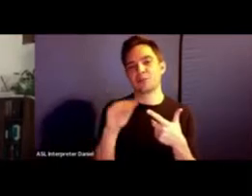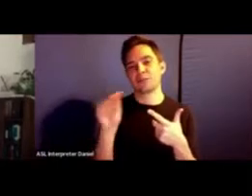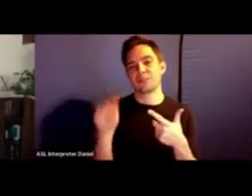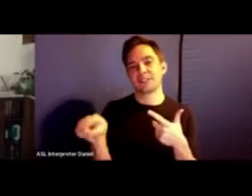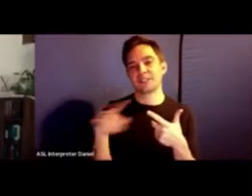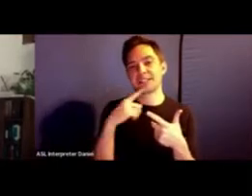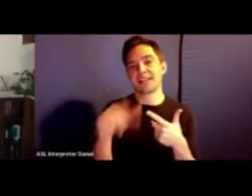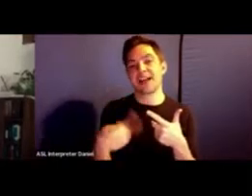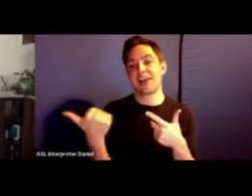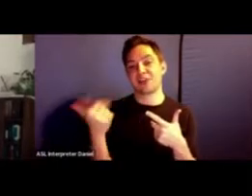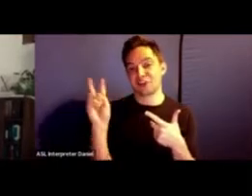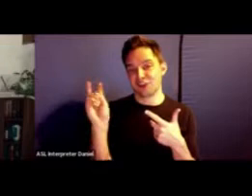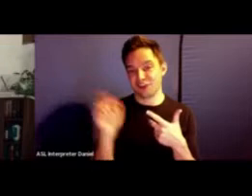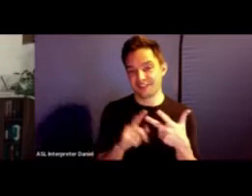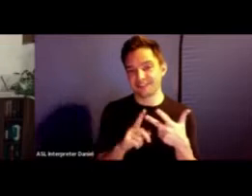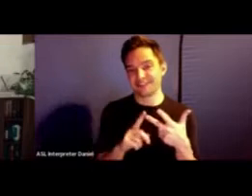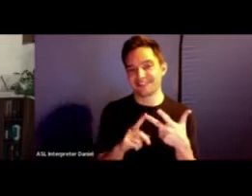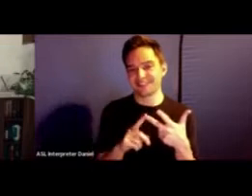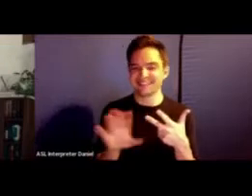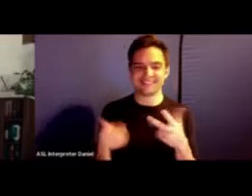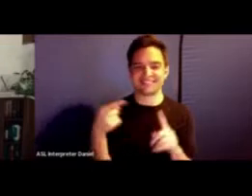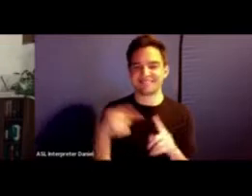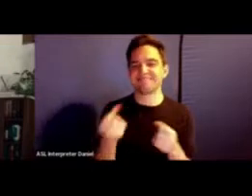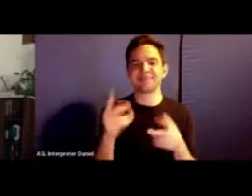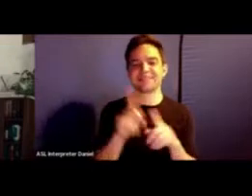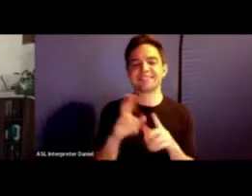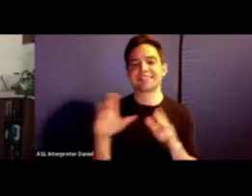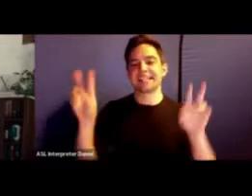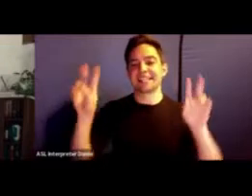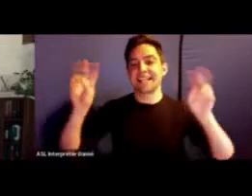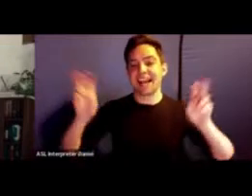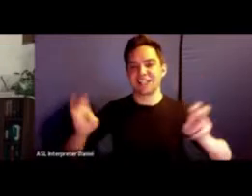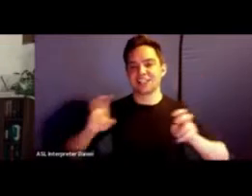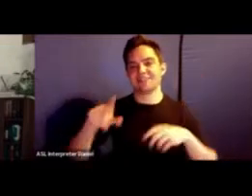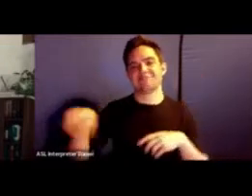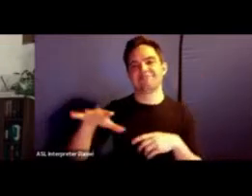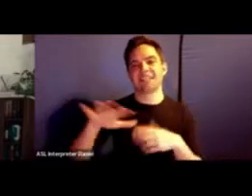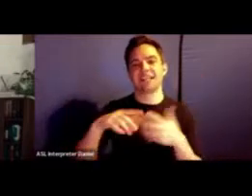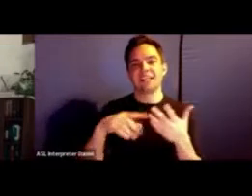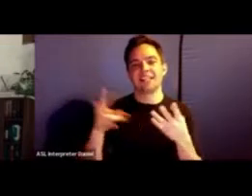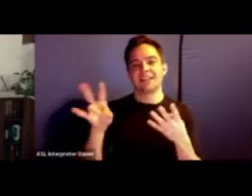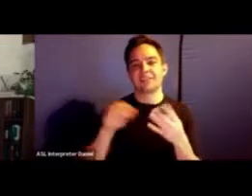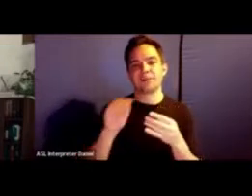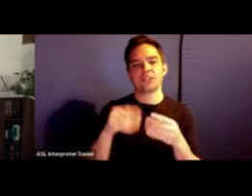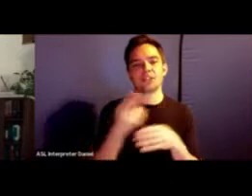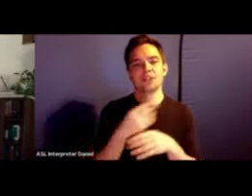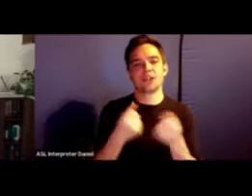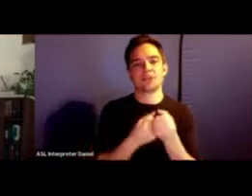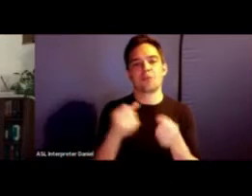other so this again, just points out how many different titles there are. And then 17%, use the support broker term. And then we